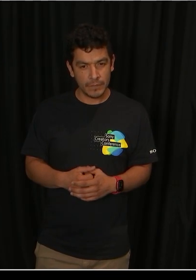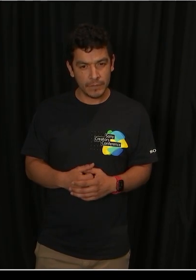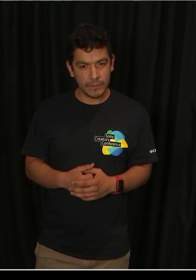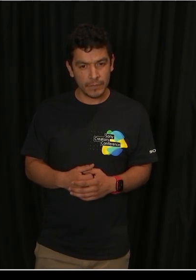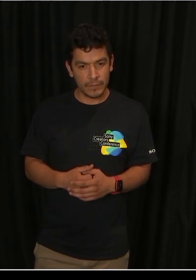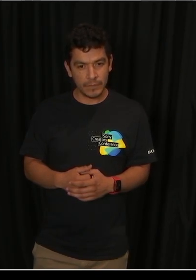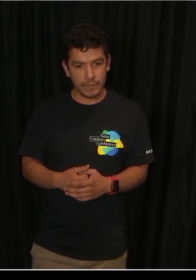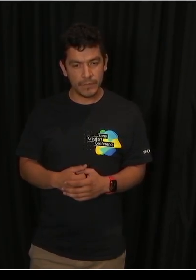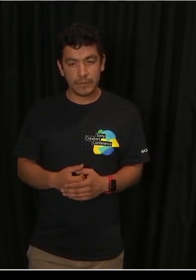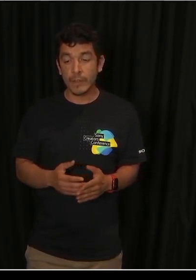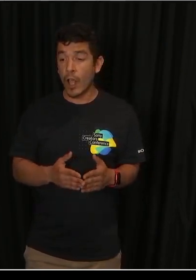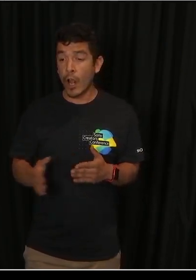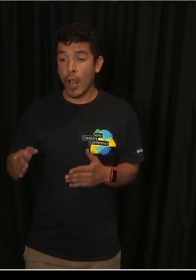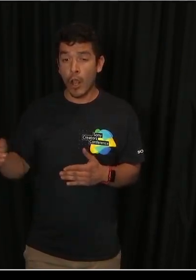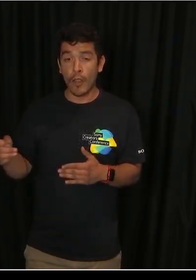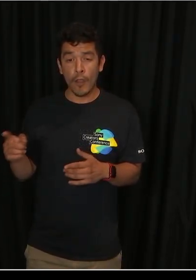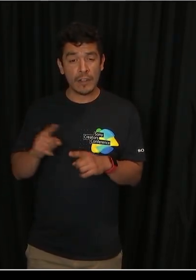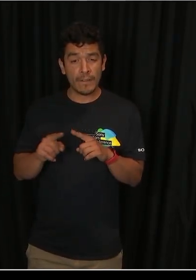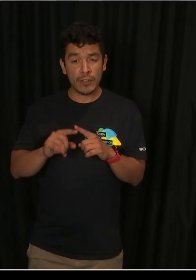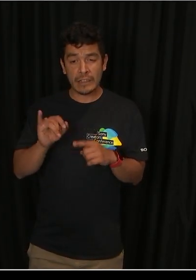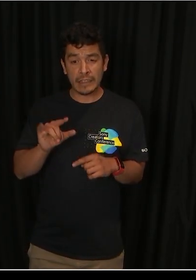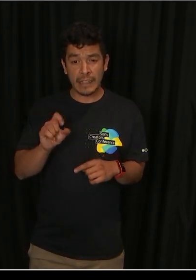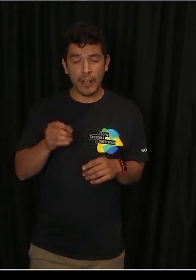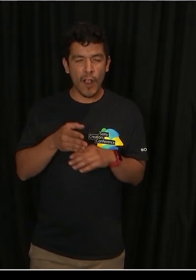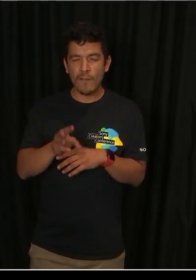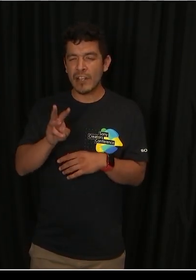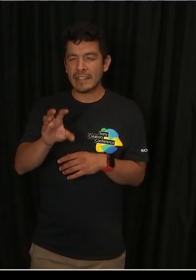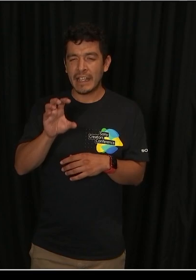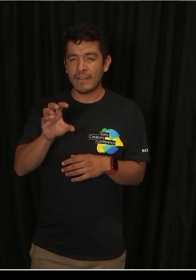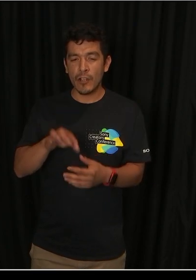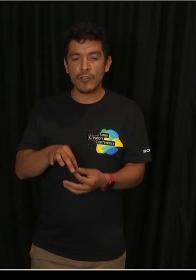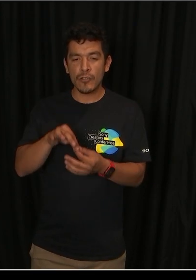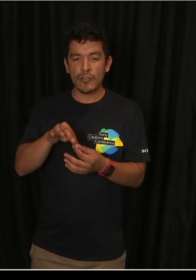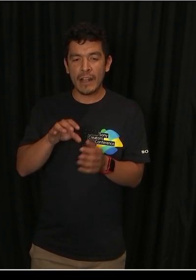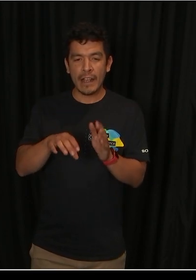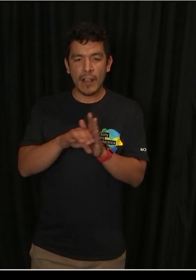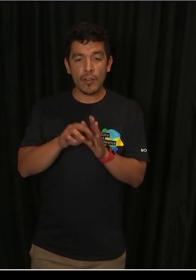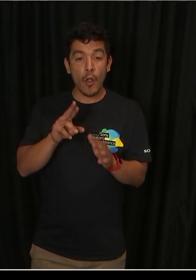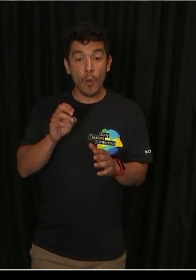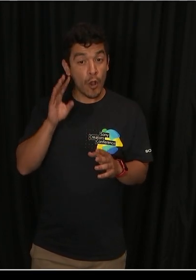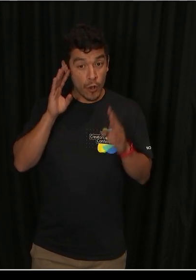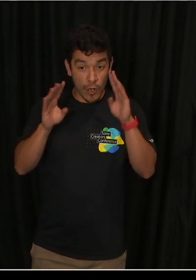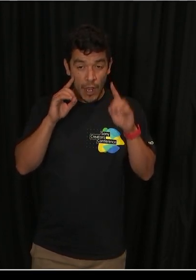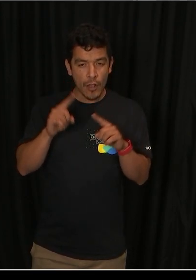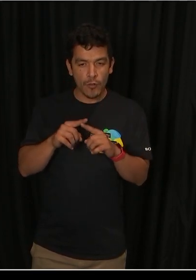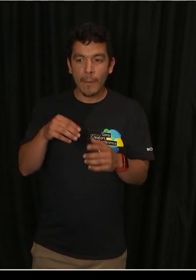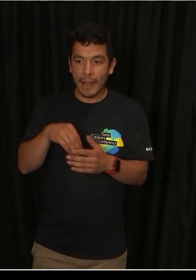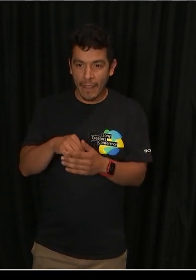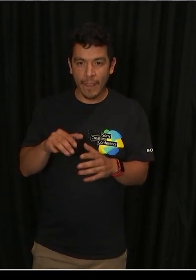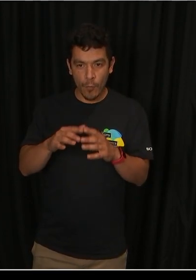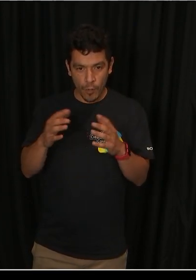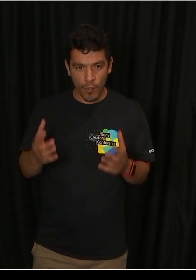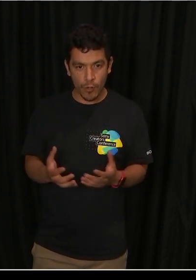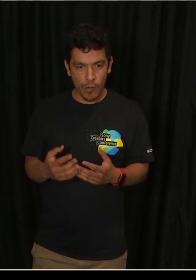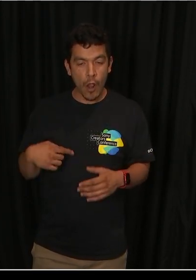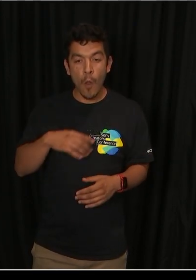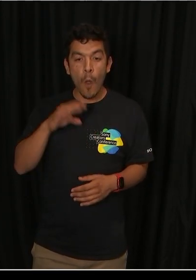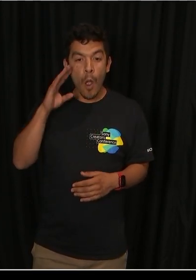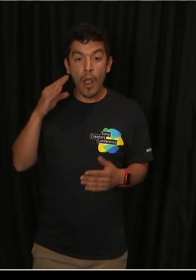Along with almost boundless stylization, over 600 unique characters were created to inhabit these worlds. We created a brand new crowd system